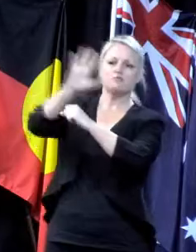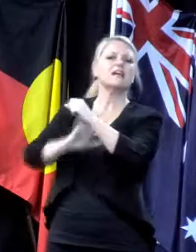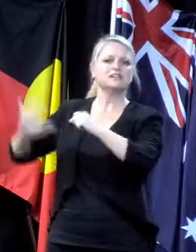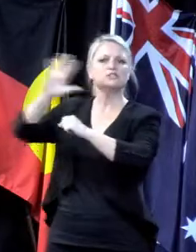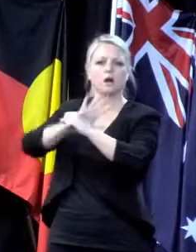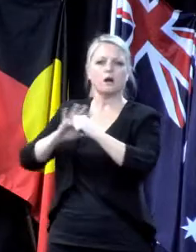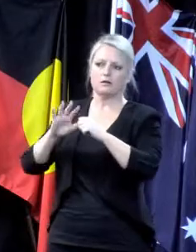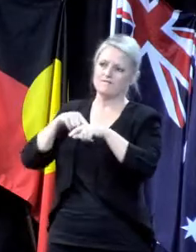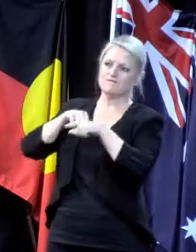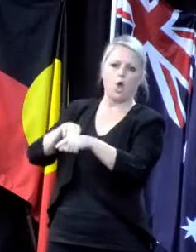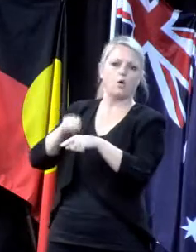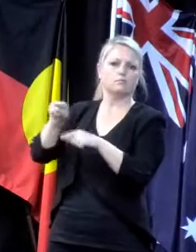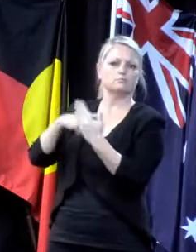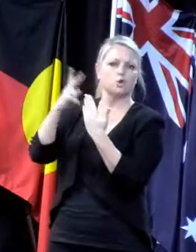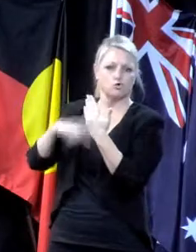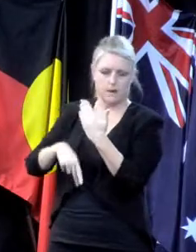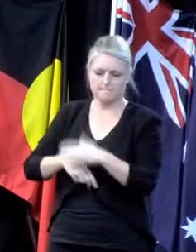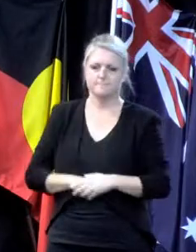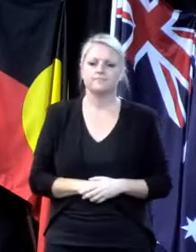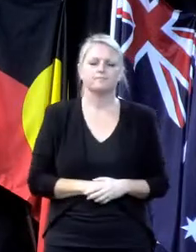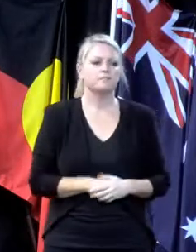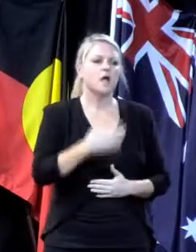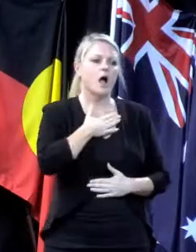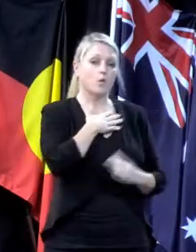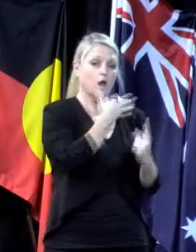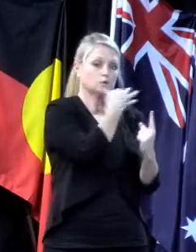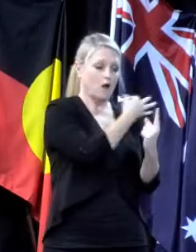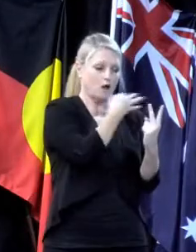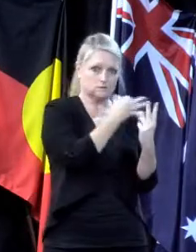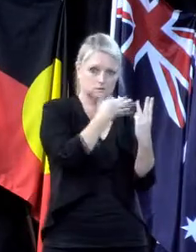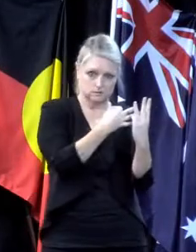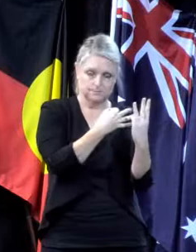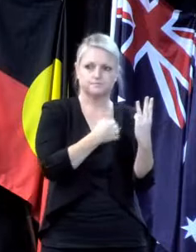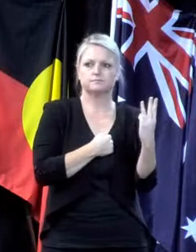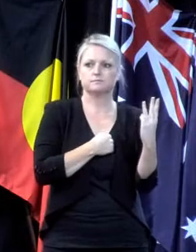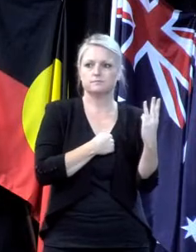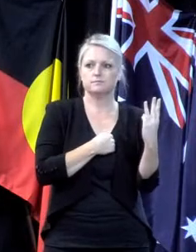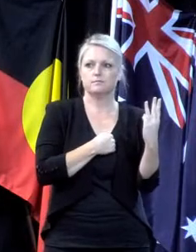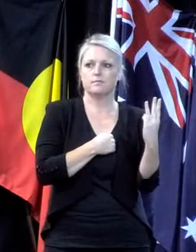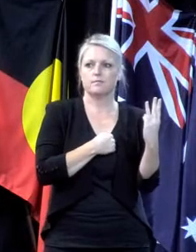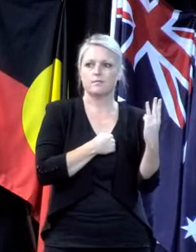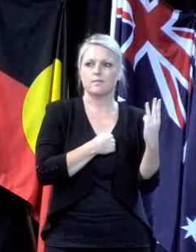OK, I wanna ask each of you to assist the commission